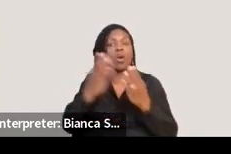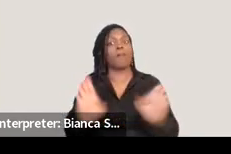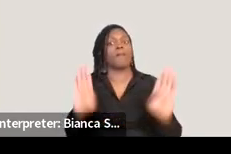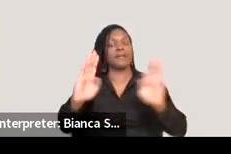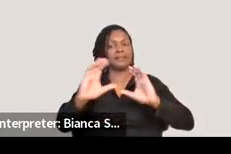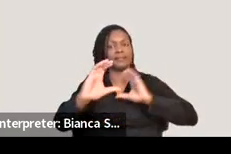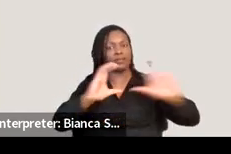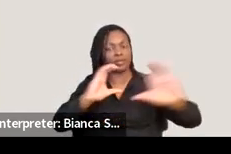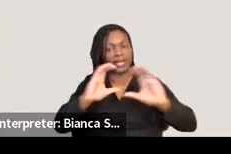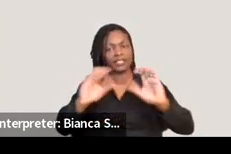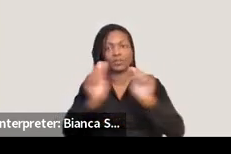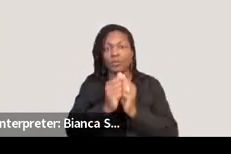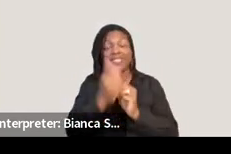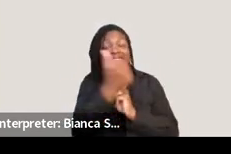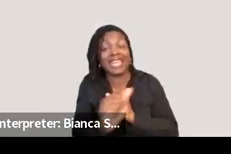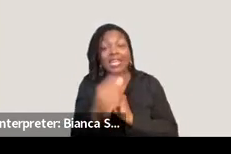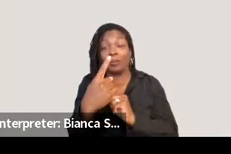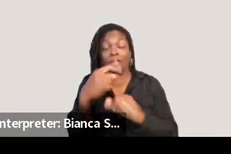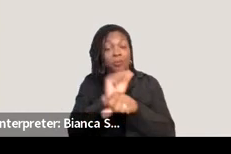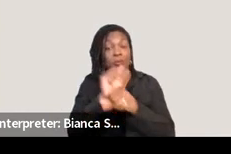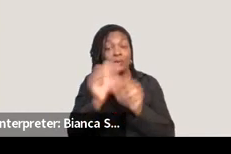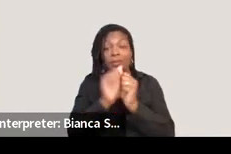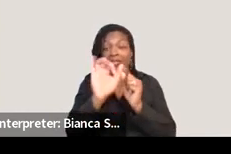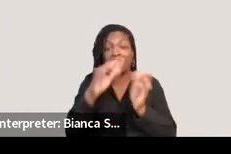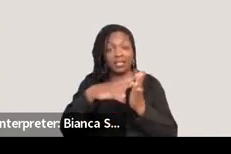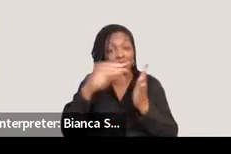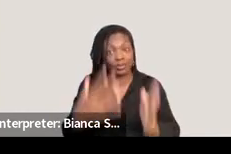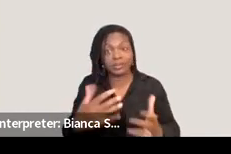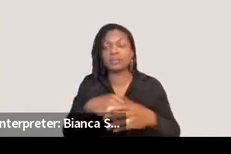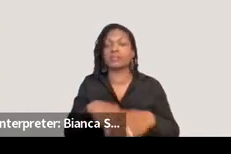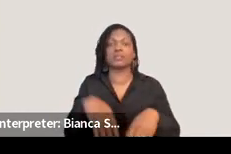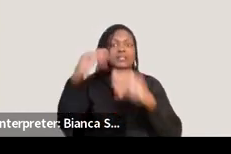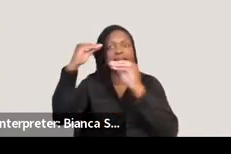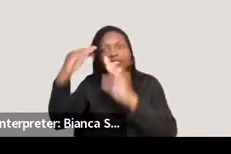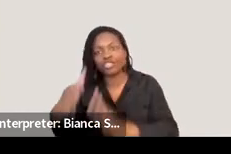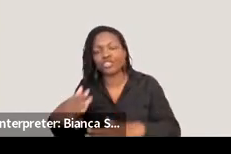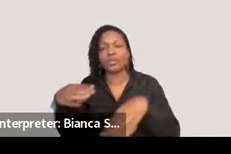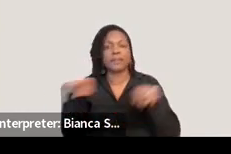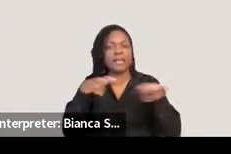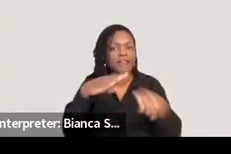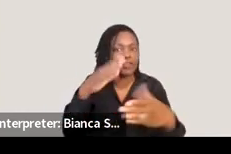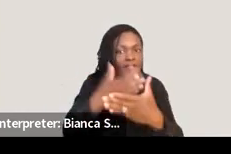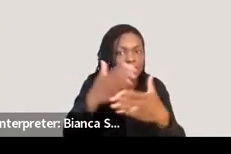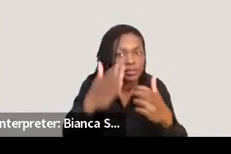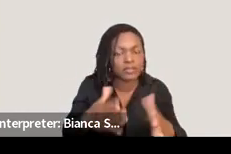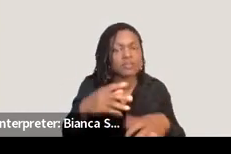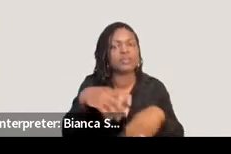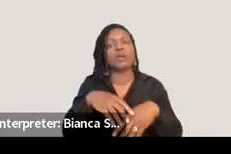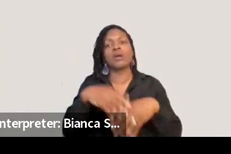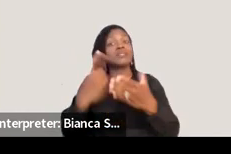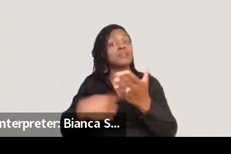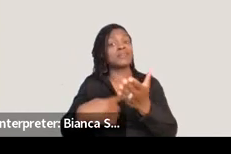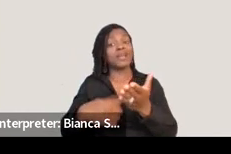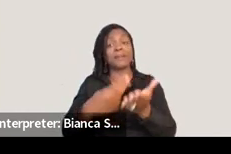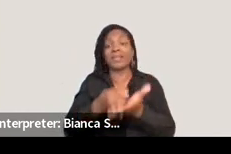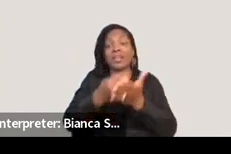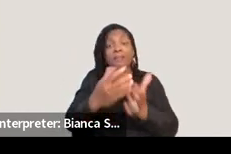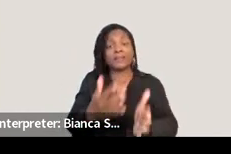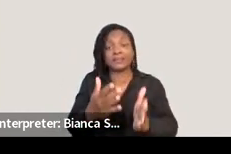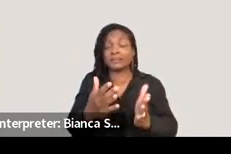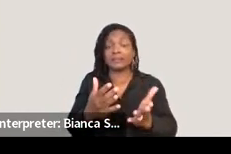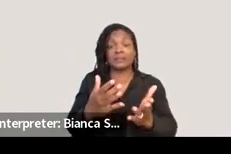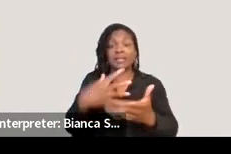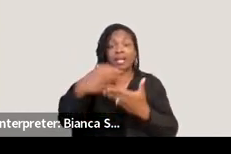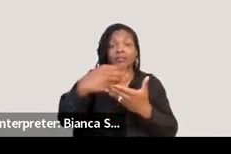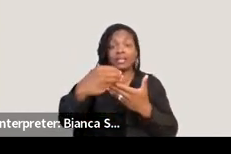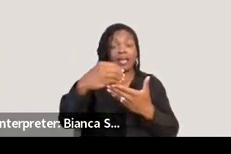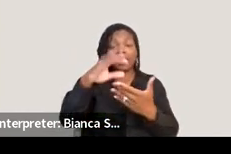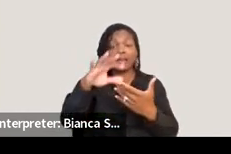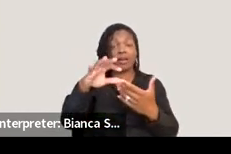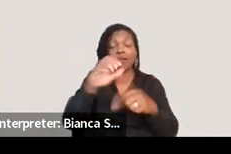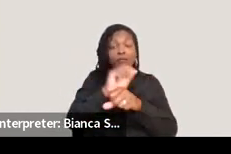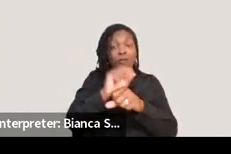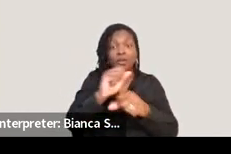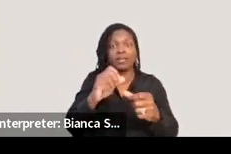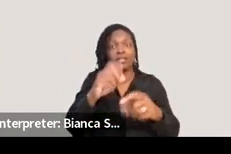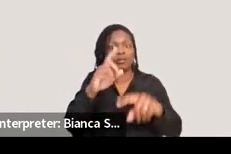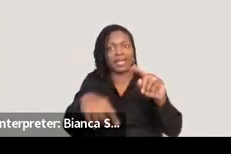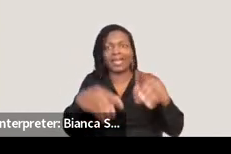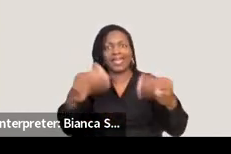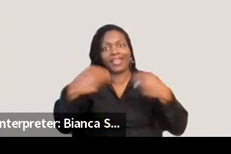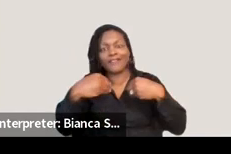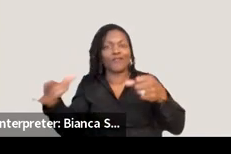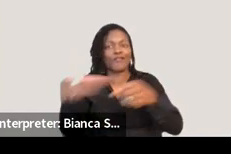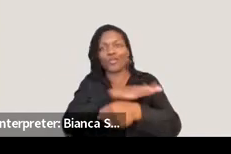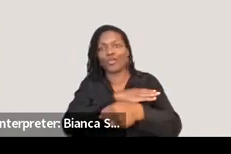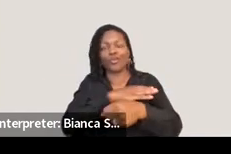That means teachers, behavior interventionists, social workers, sometimes kids see therapists outside of work and they might not be able to give you a full look at what they're going over with that child, but they can tell you what they're working on.